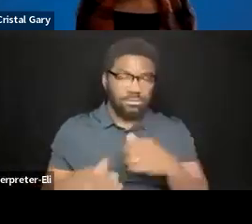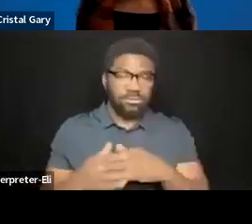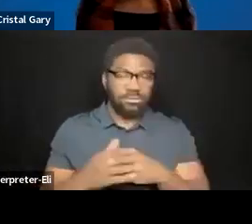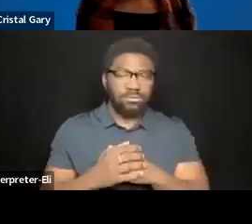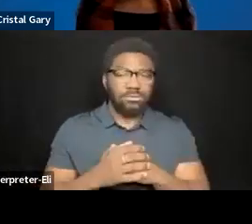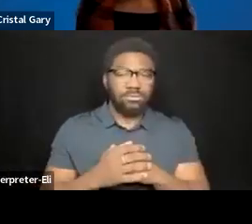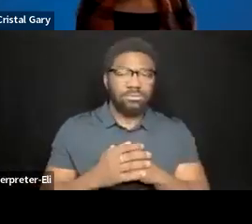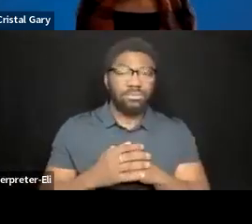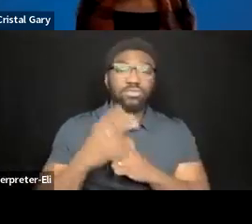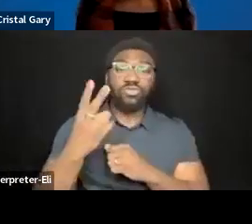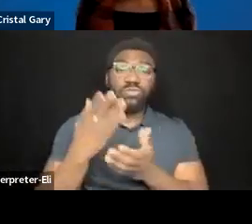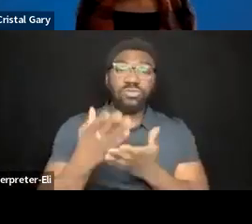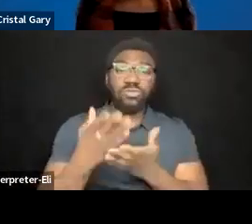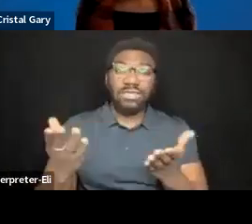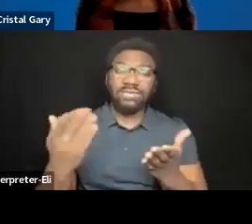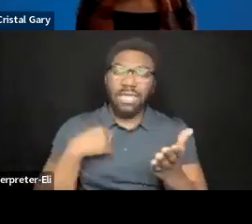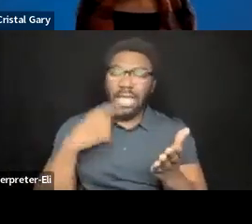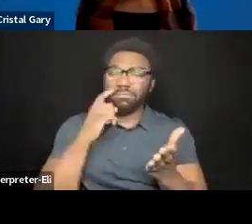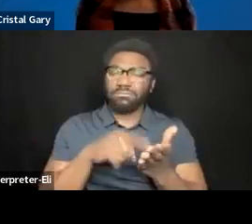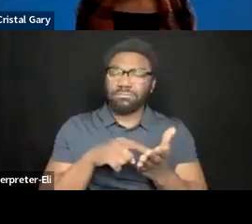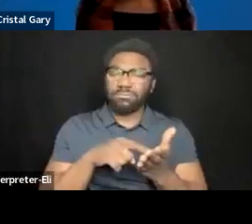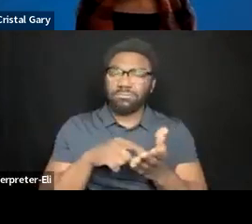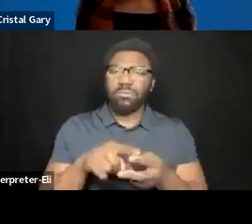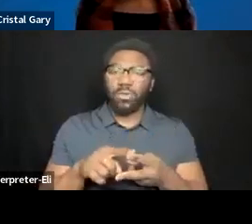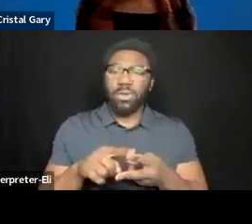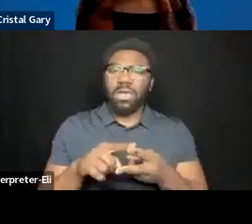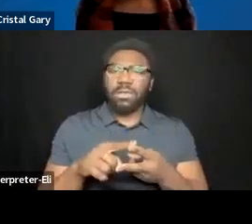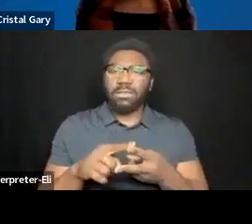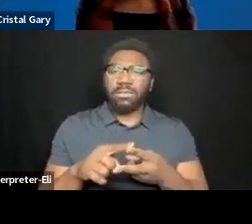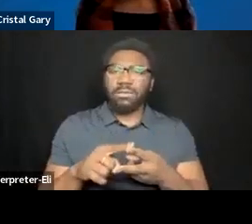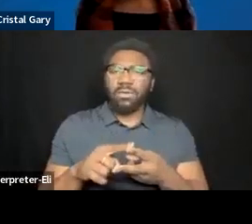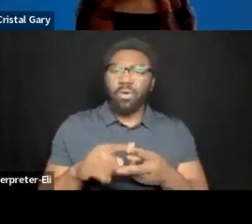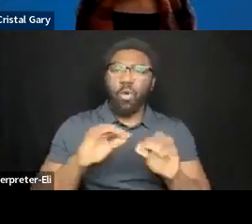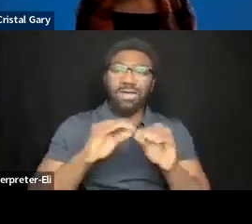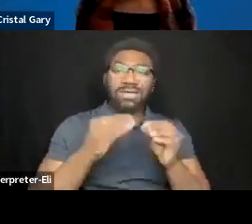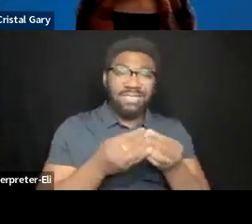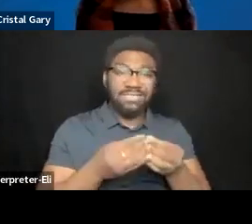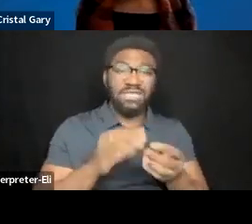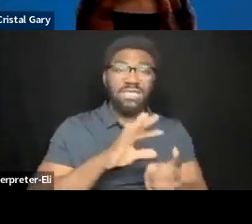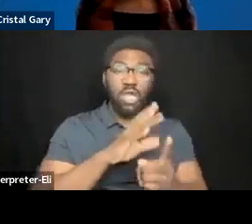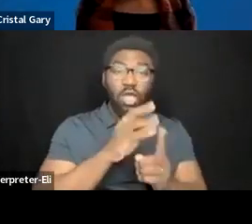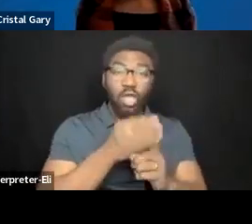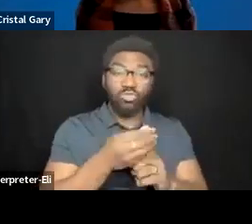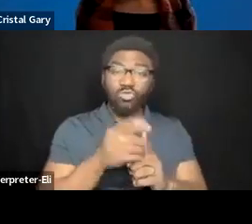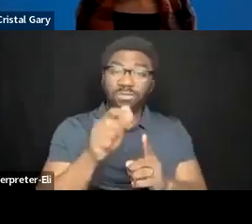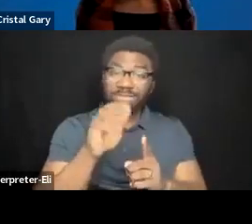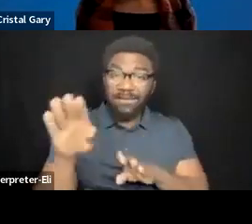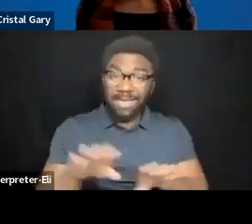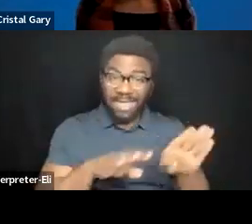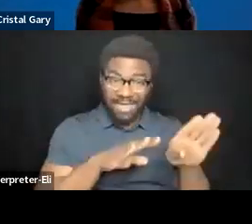one was really organizational, cultural, laboratory behavior. And the other one was,